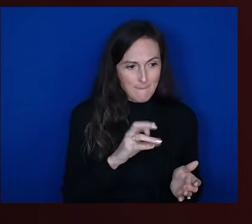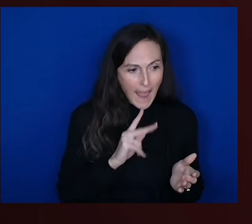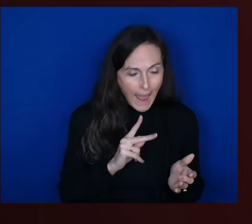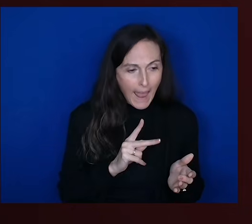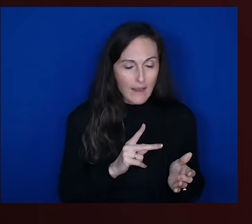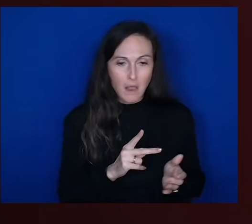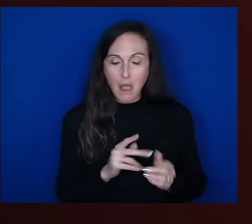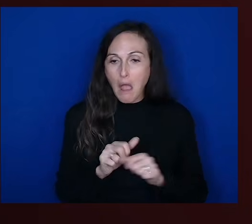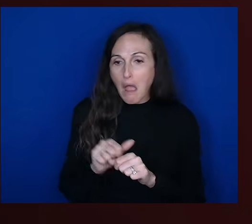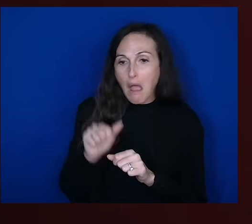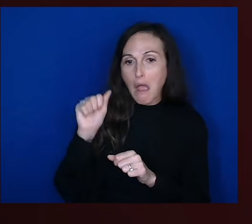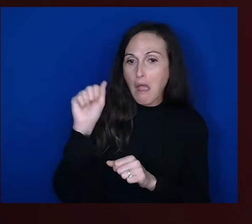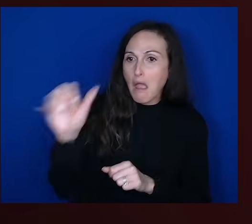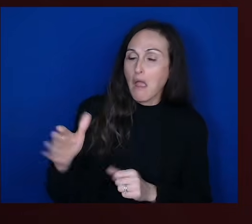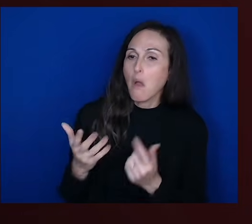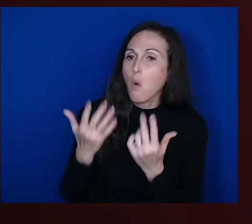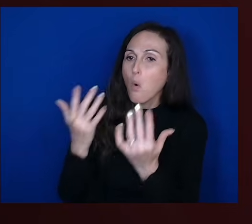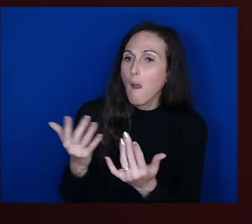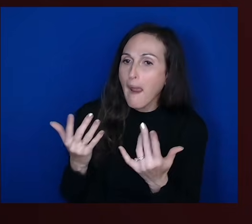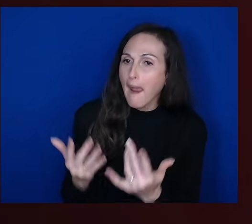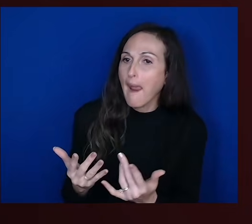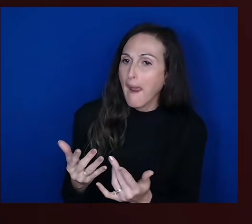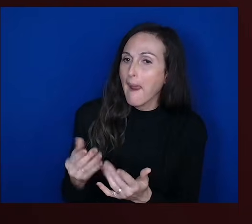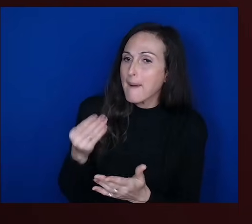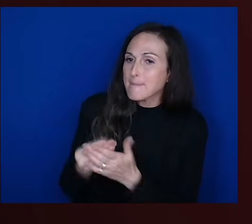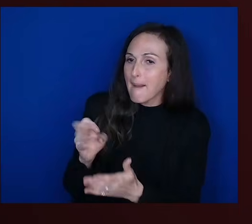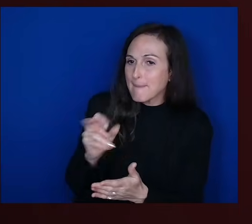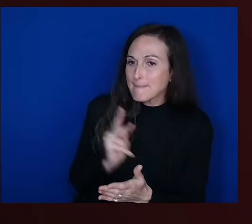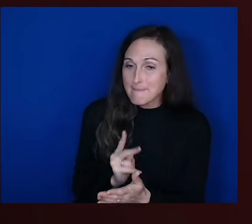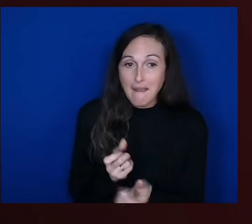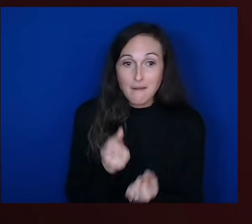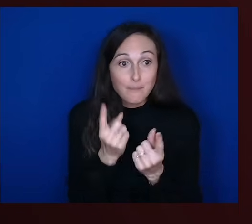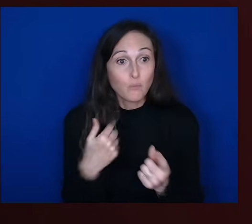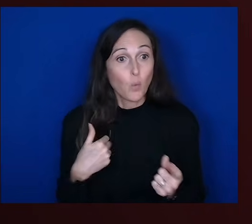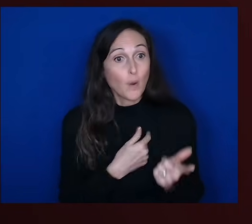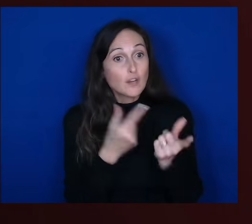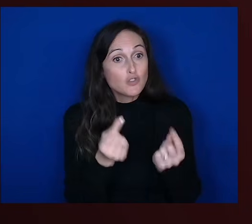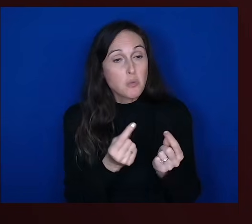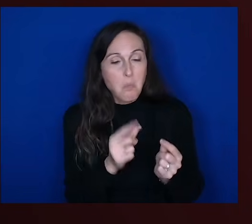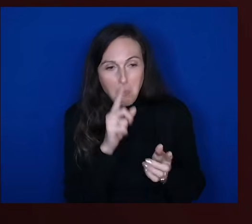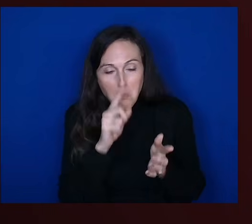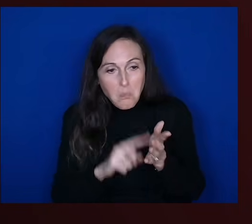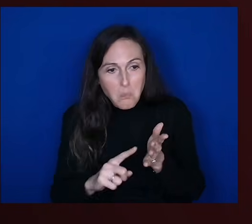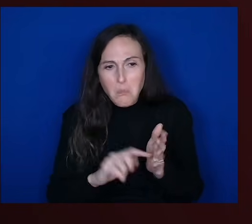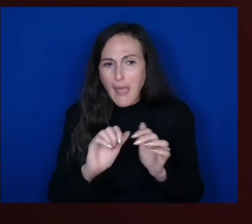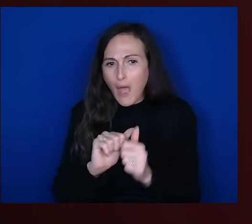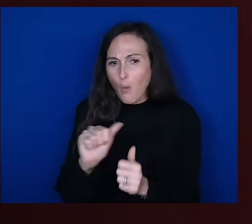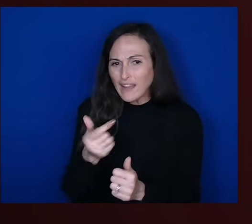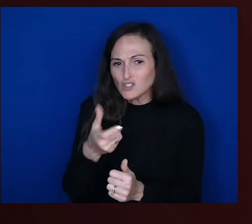So, what we want to do is take a look at how can agents help with that process,